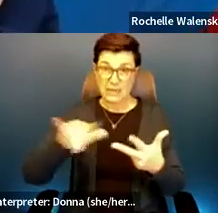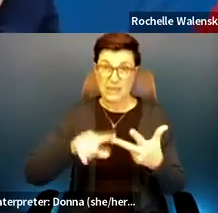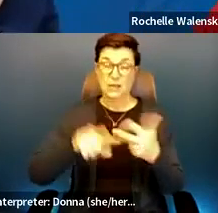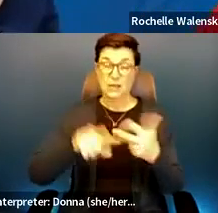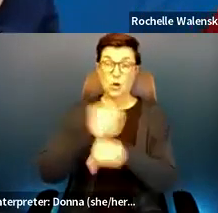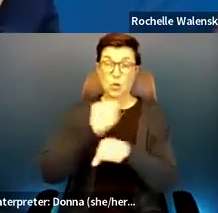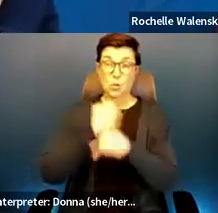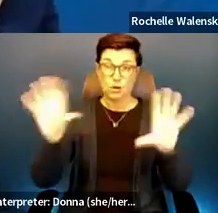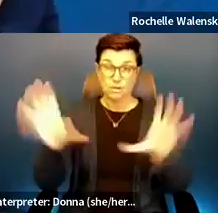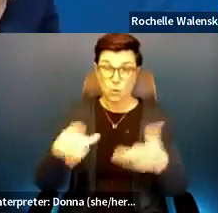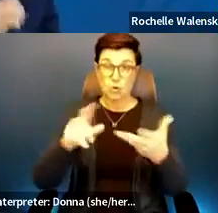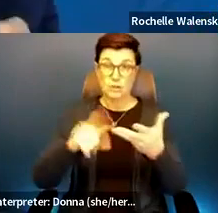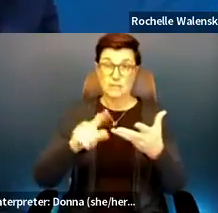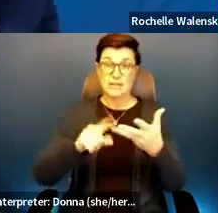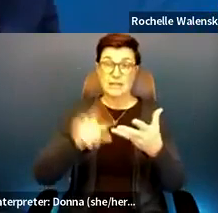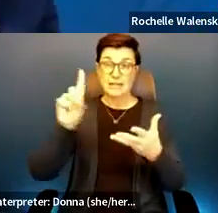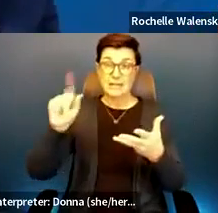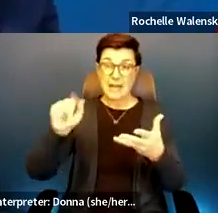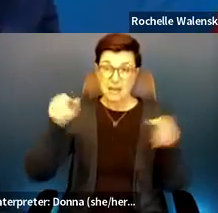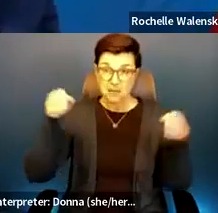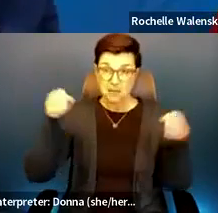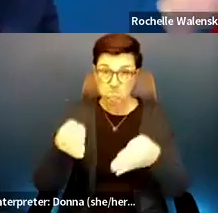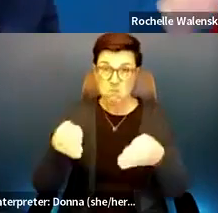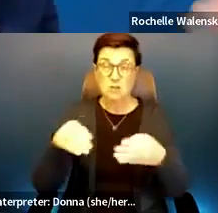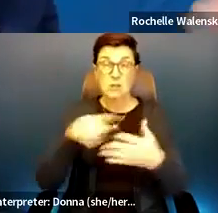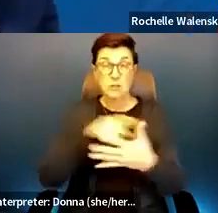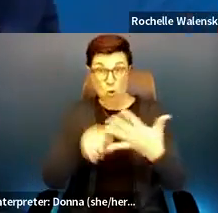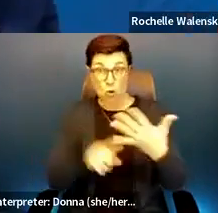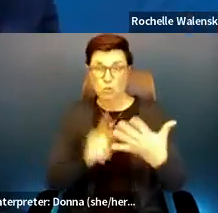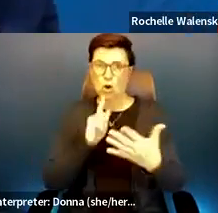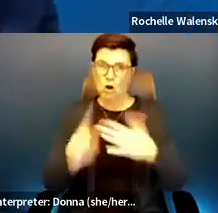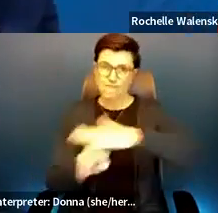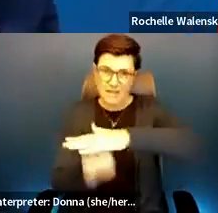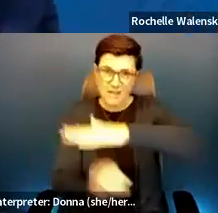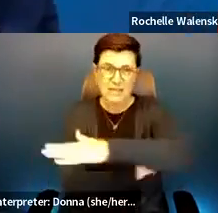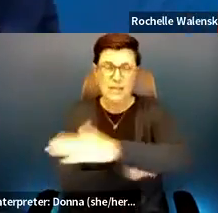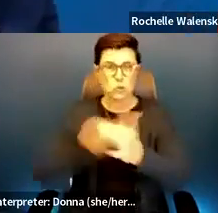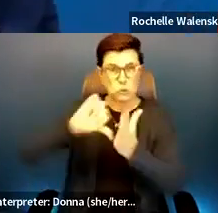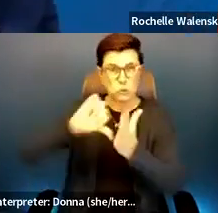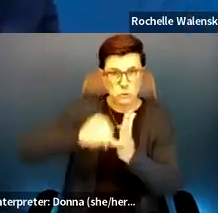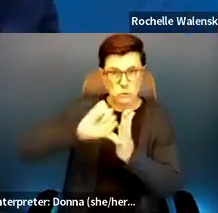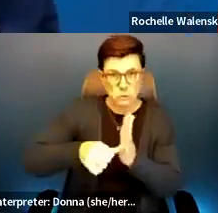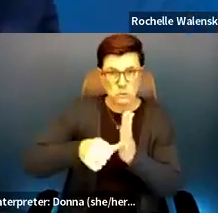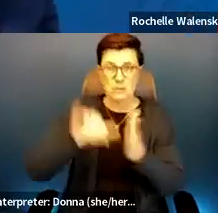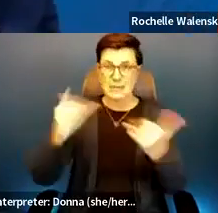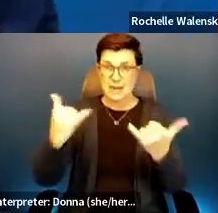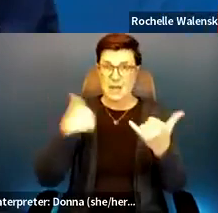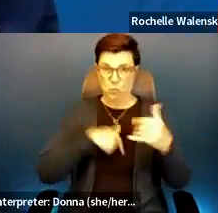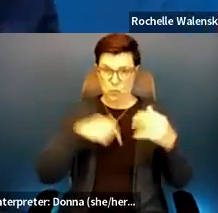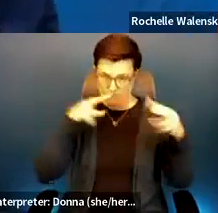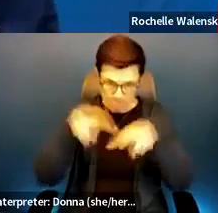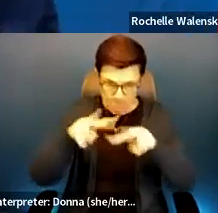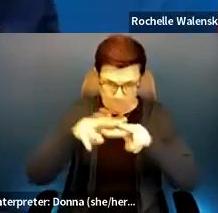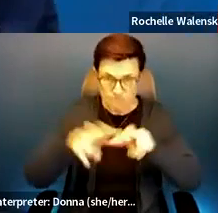so that those key foundational areas are really front and center in reporting into the immediate office